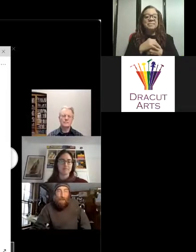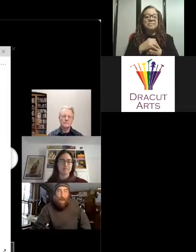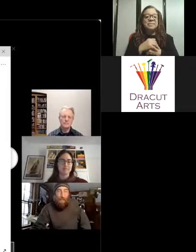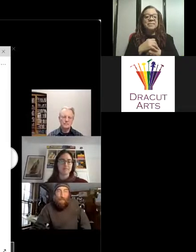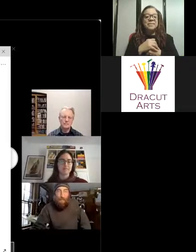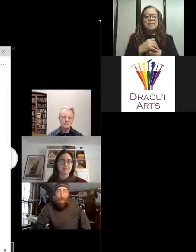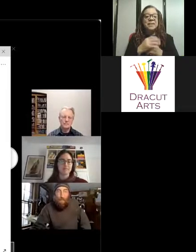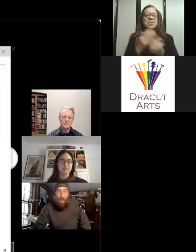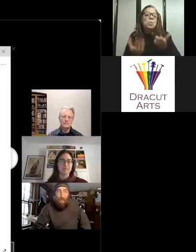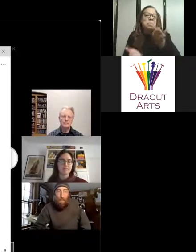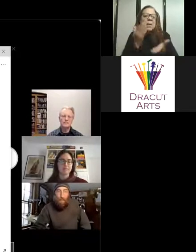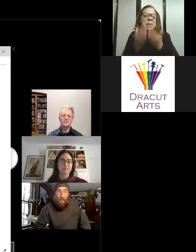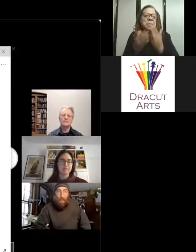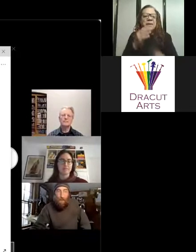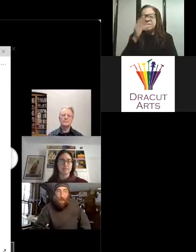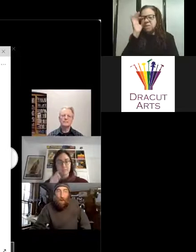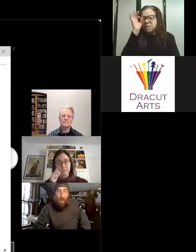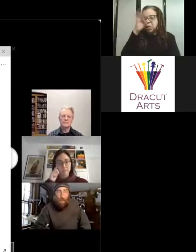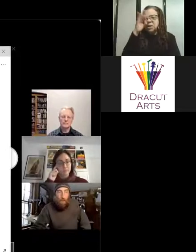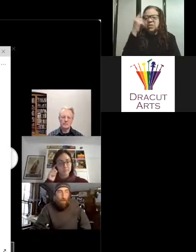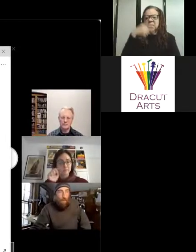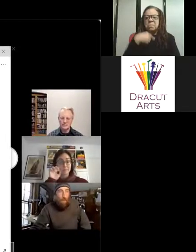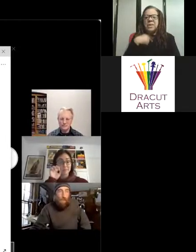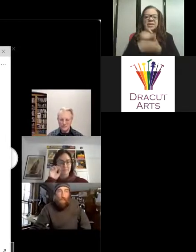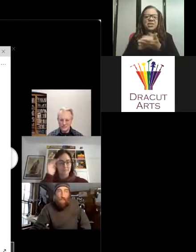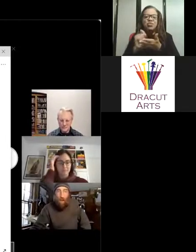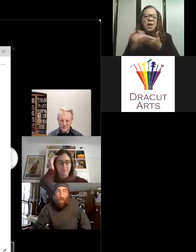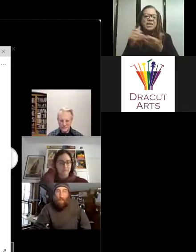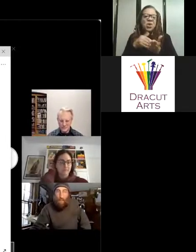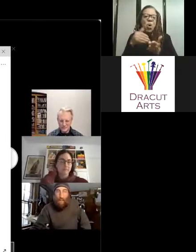"Perhaps it is foolish for me to write so often"-- I imagine like coughing and